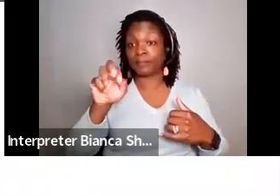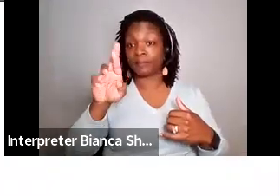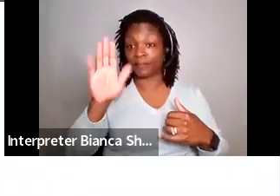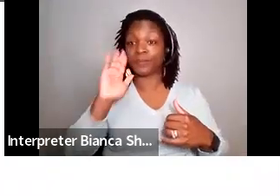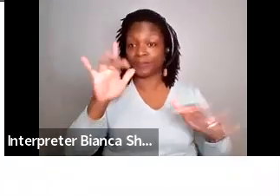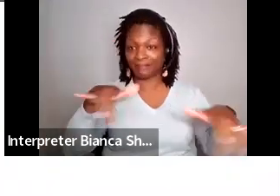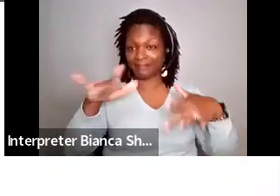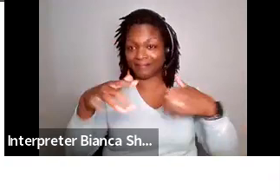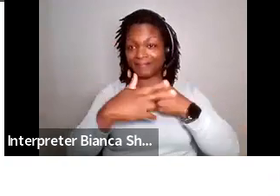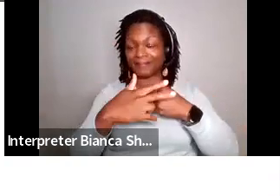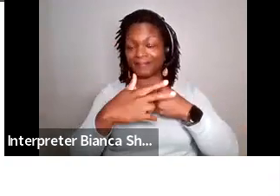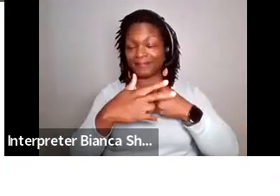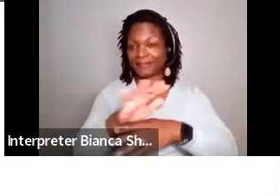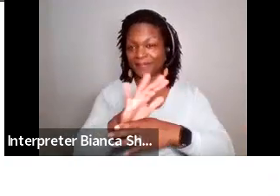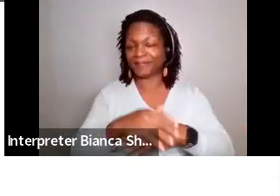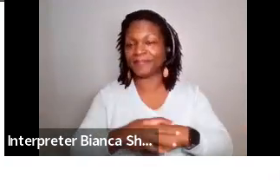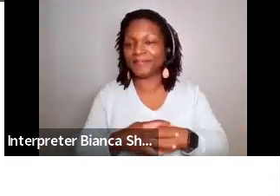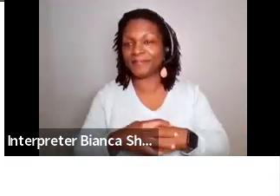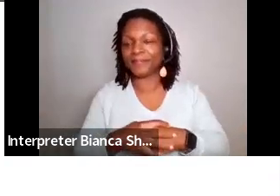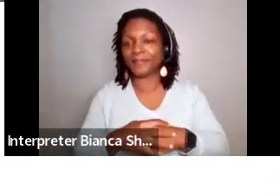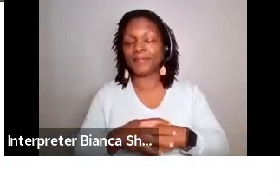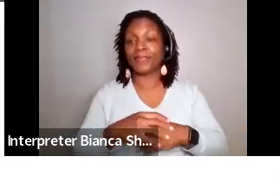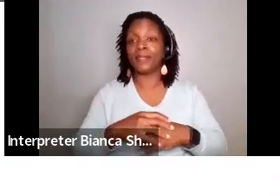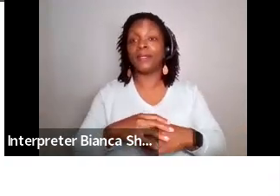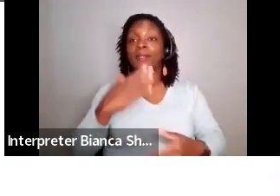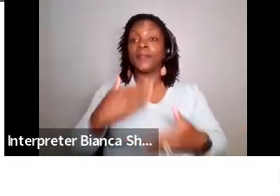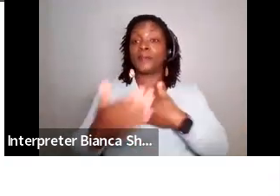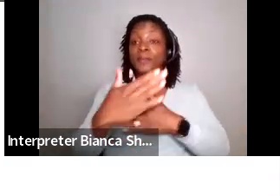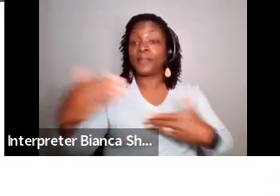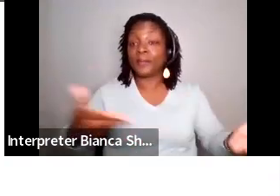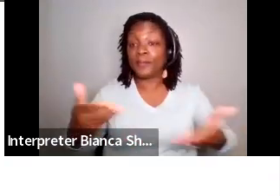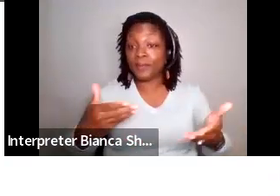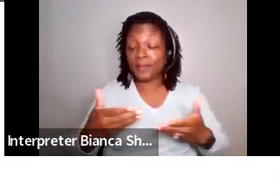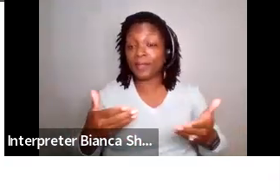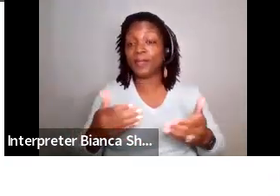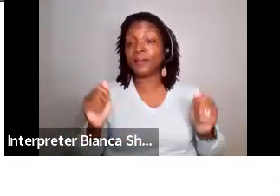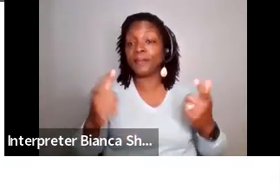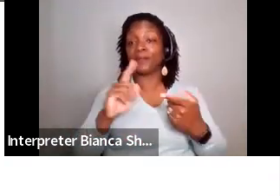Good morning, everyone, and welcome to this session of our conference.